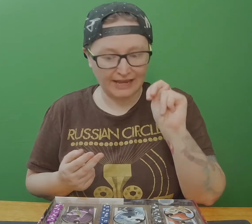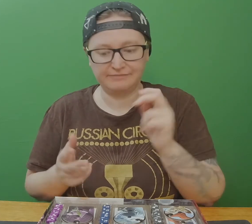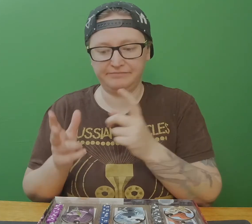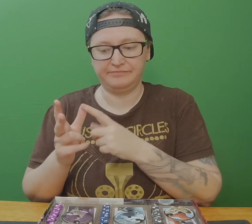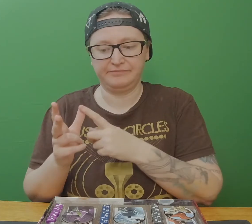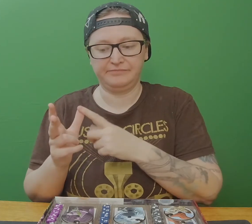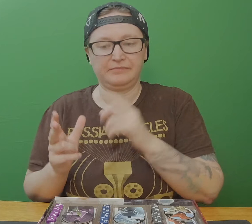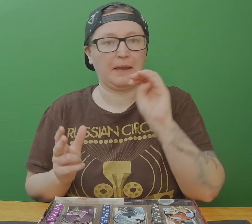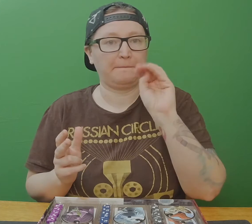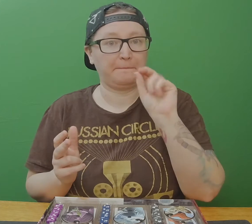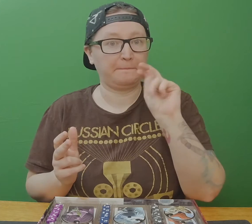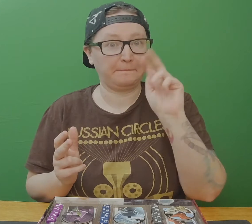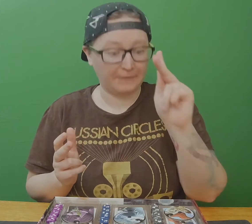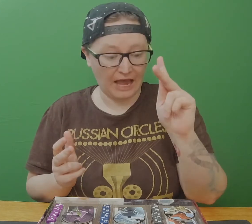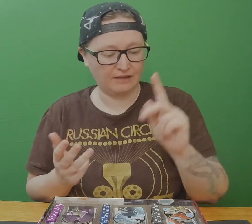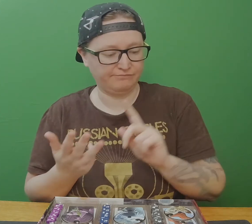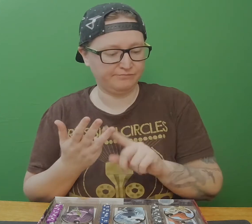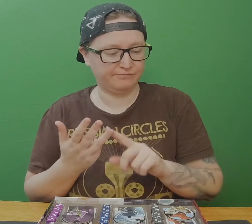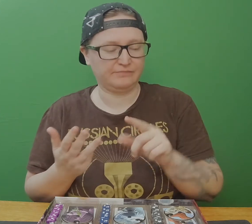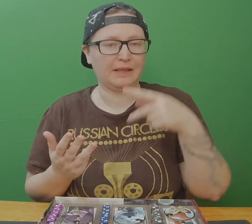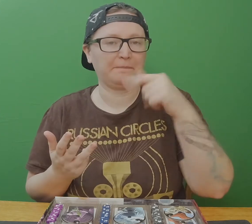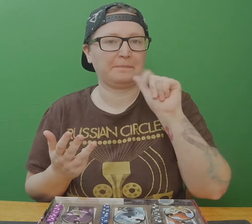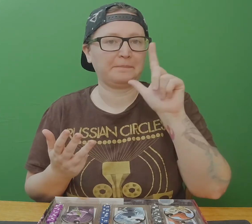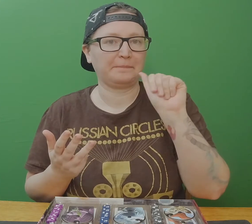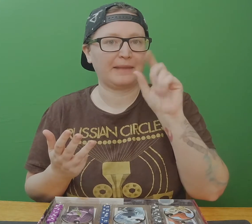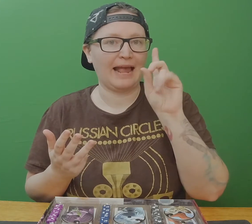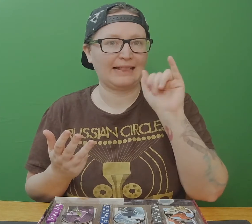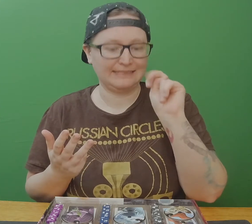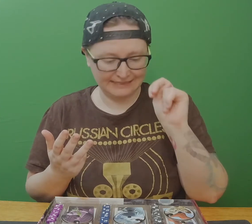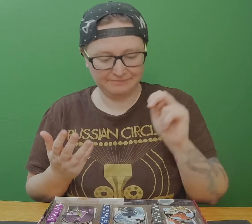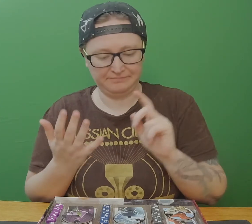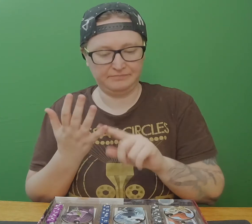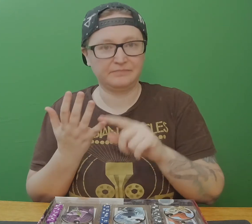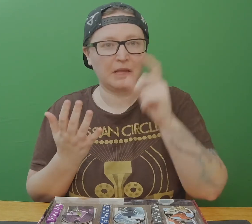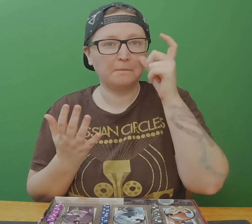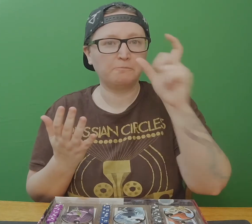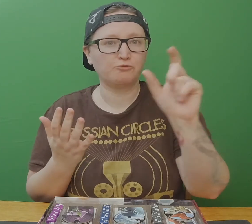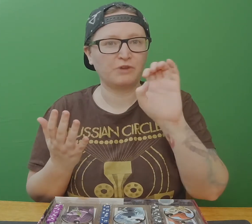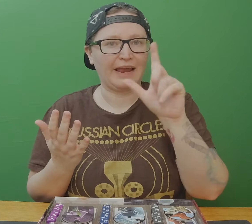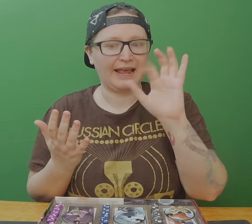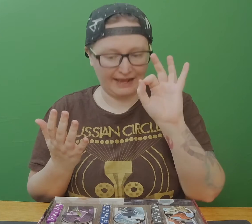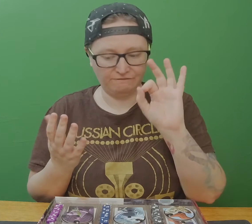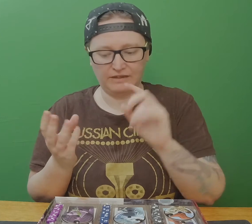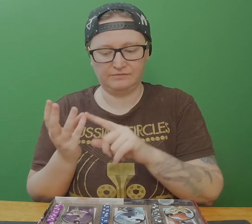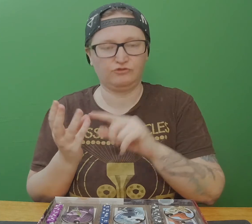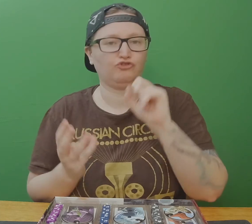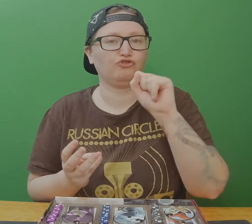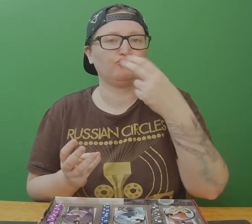Barbarian Monk Paladin Moon Elf